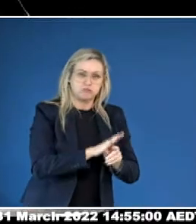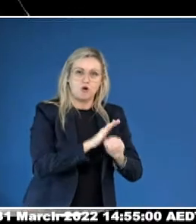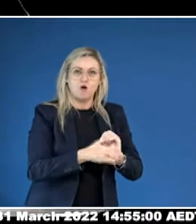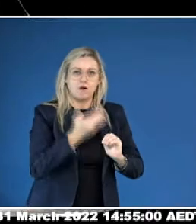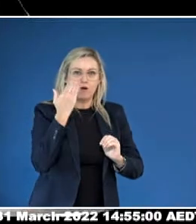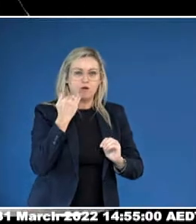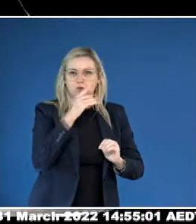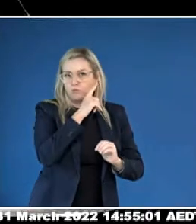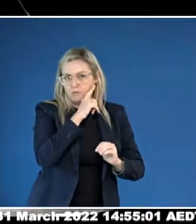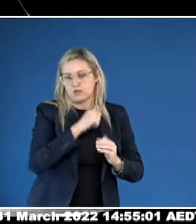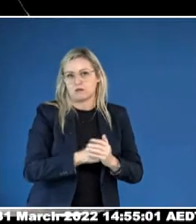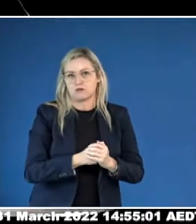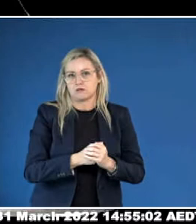It includes women with disability.